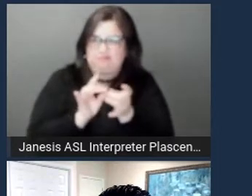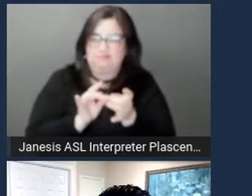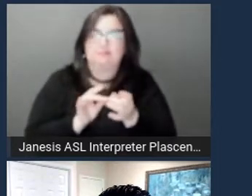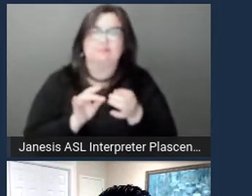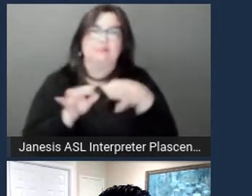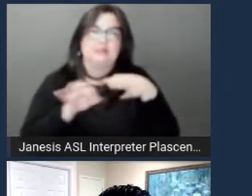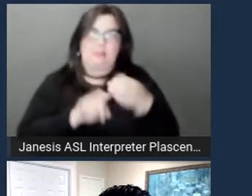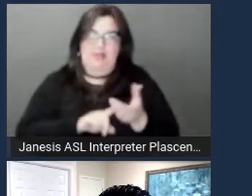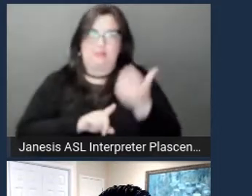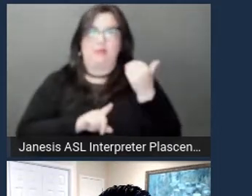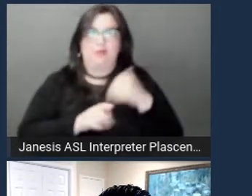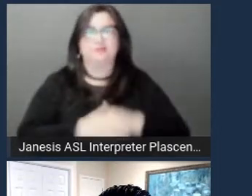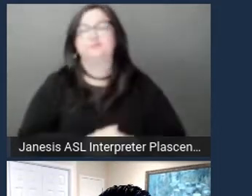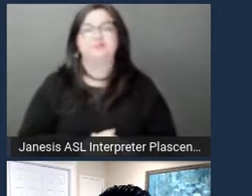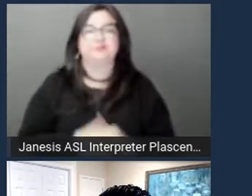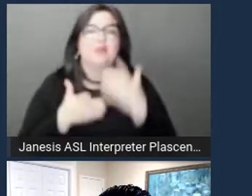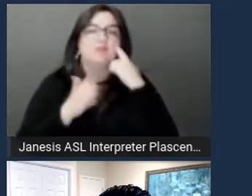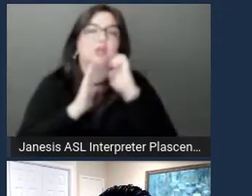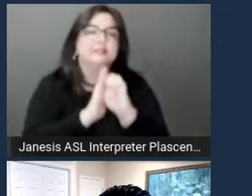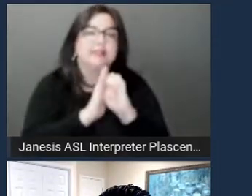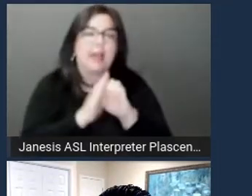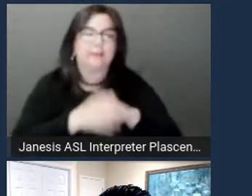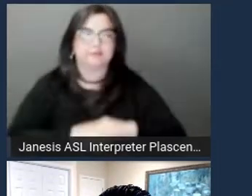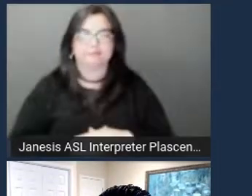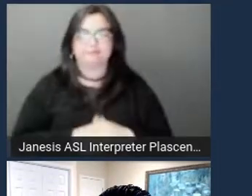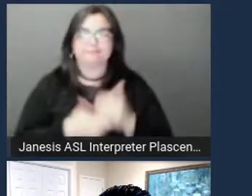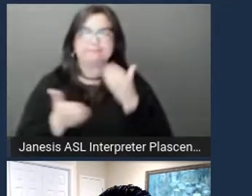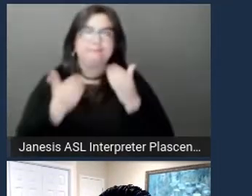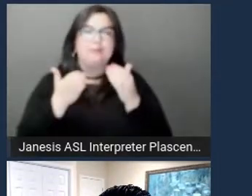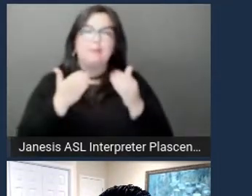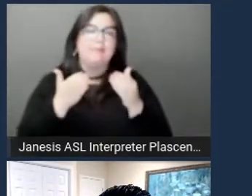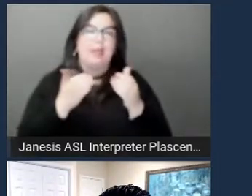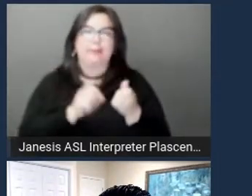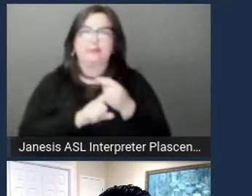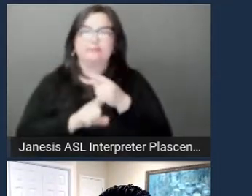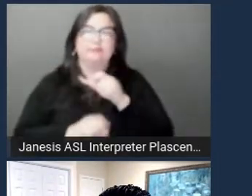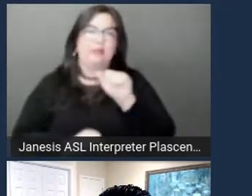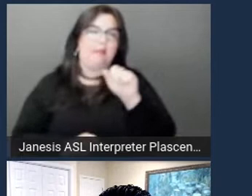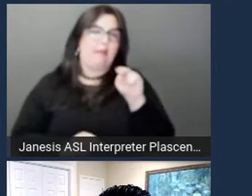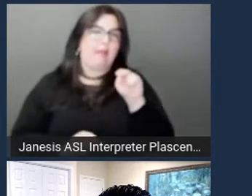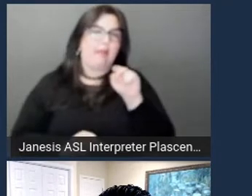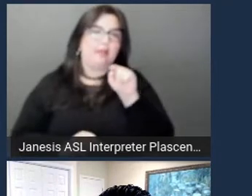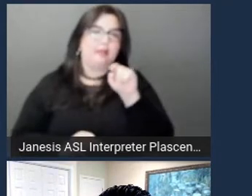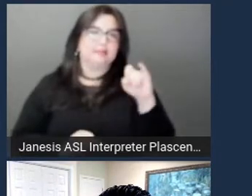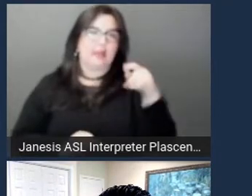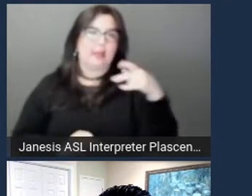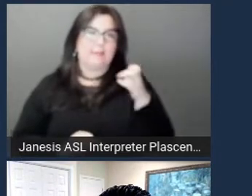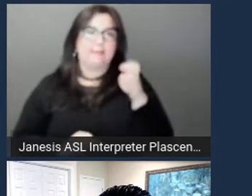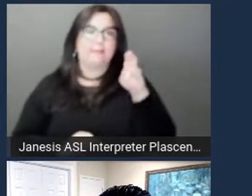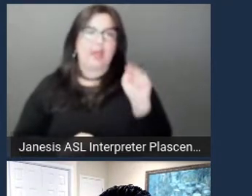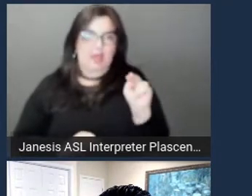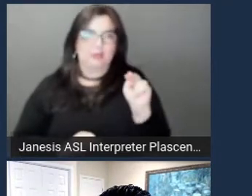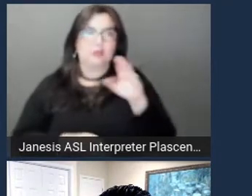So, for example, you may have an anti-pattern on Windows registry, please note, it'll say that,